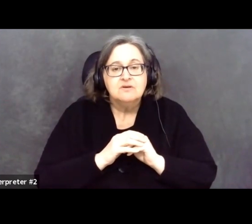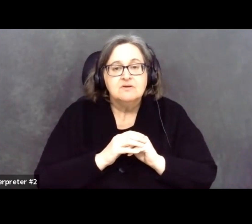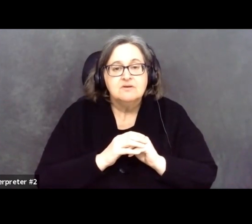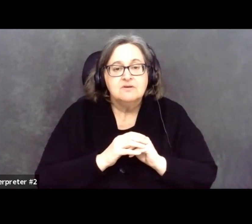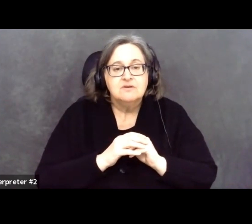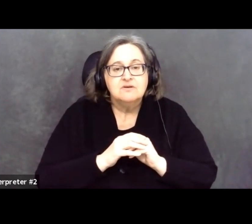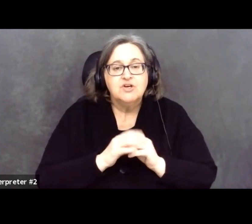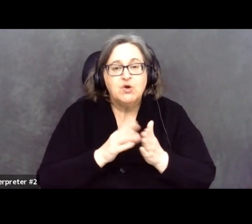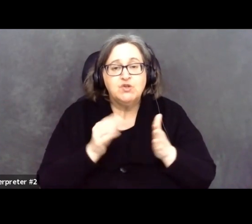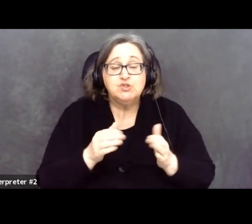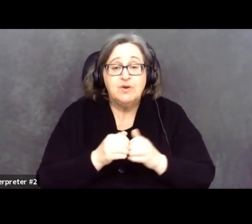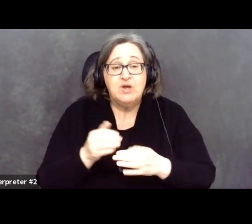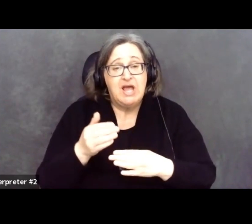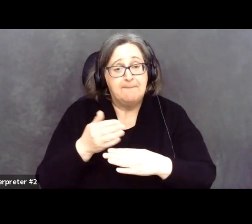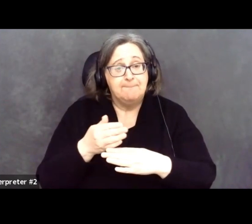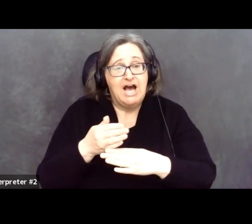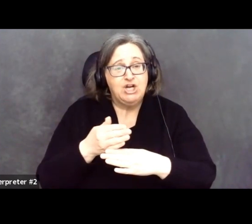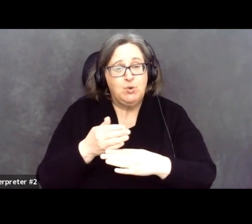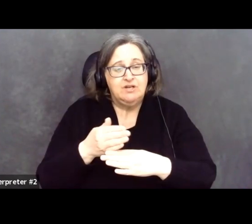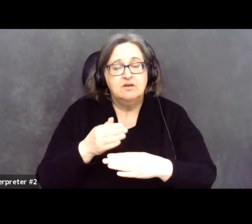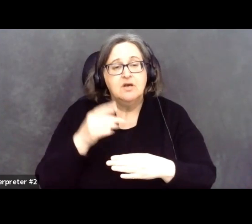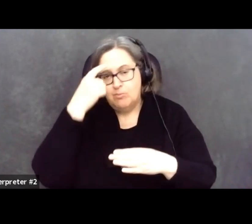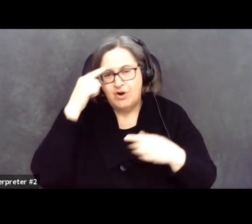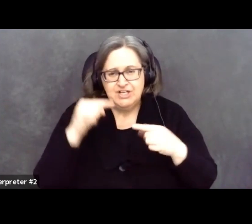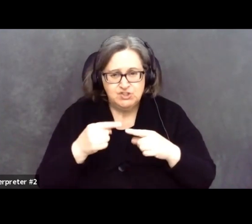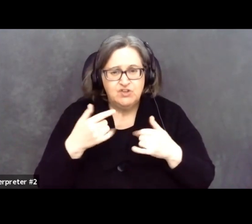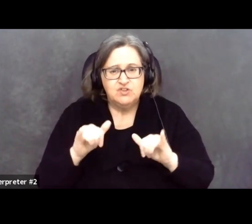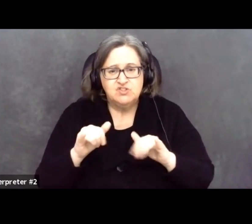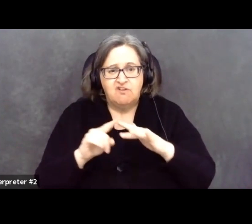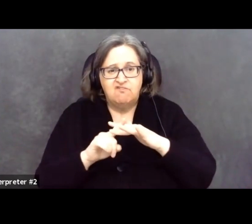The students with moderate brain injury, they are still falling through the cracks.